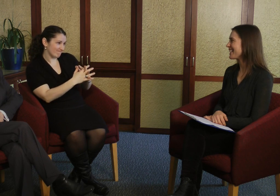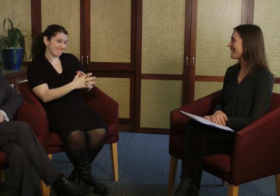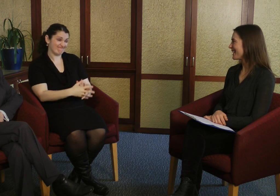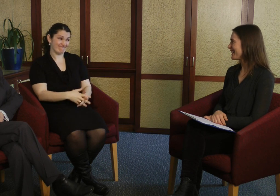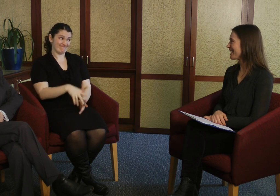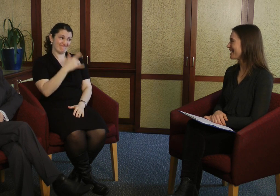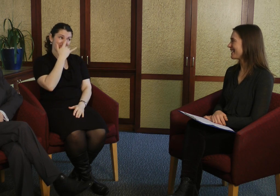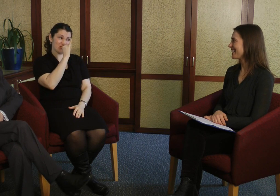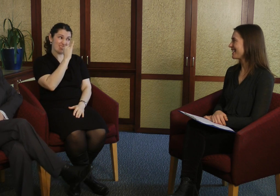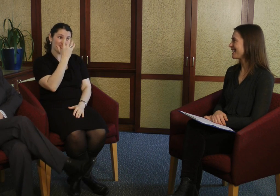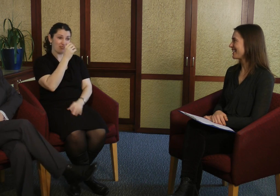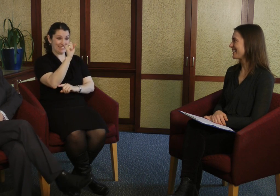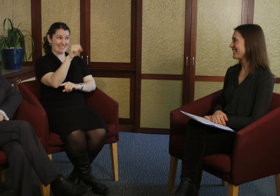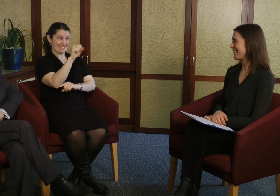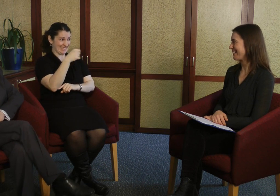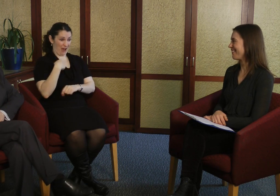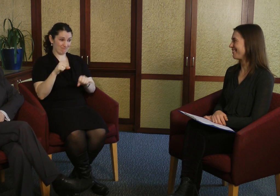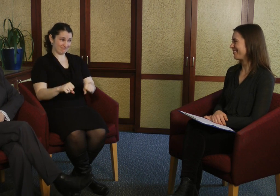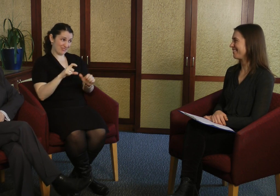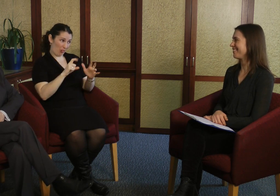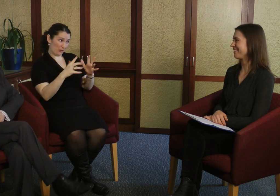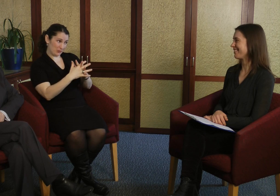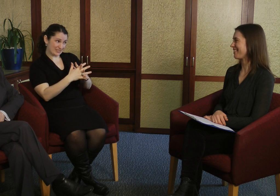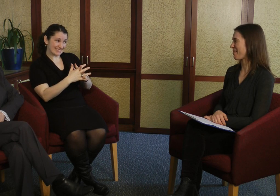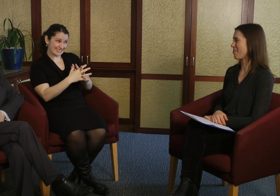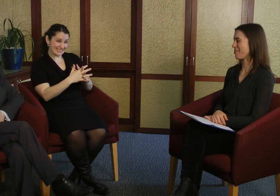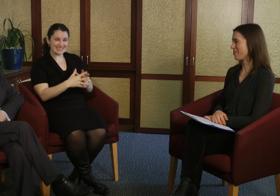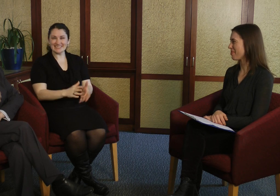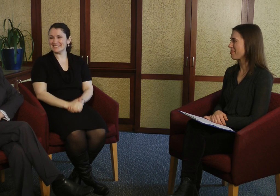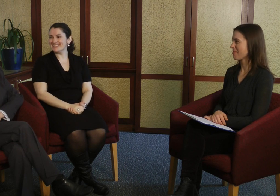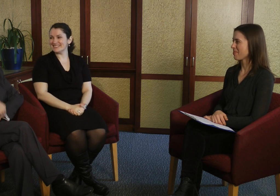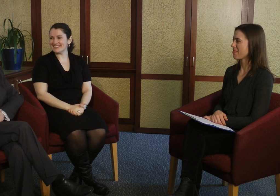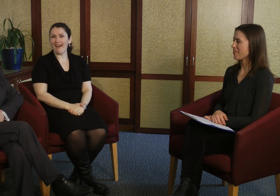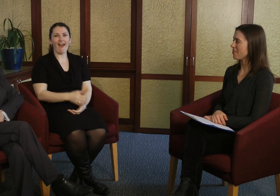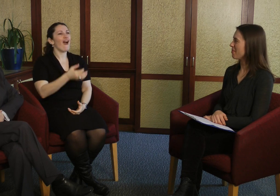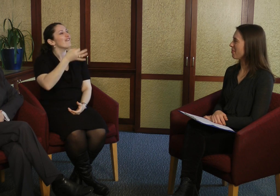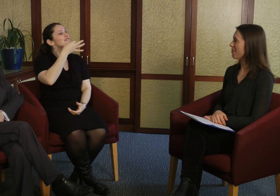to say yes I do barrack for Collingwood. And there are a couple of people I have spoken